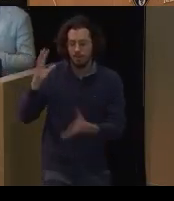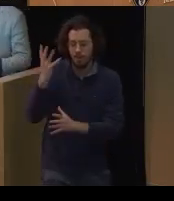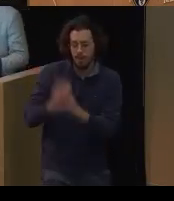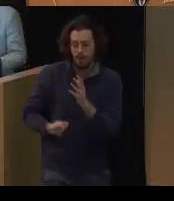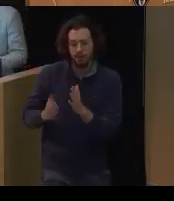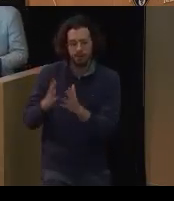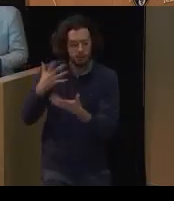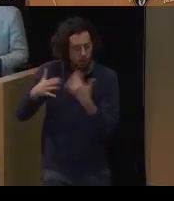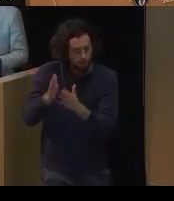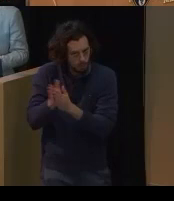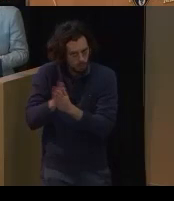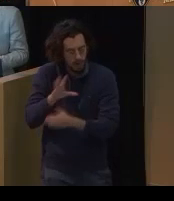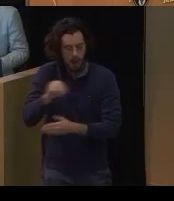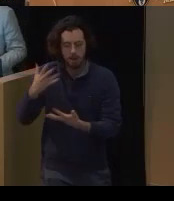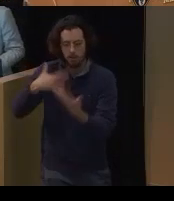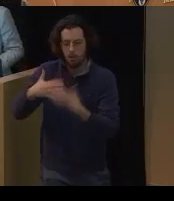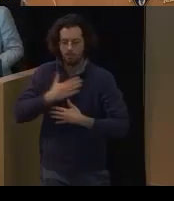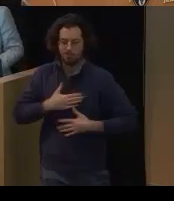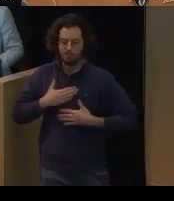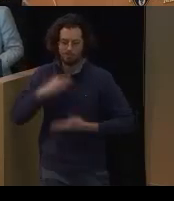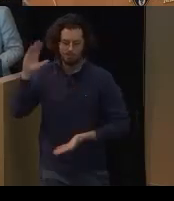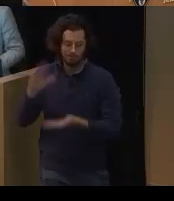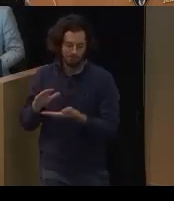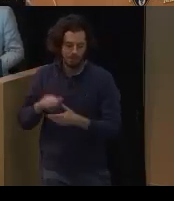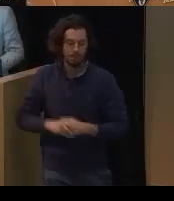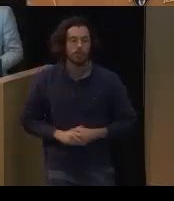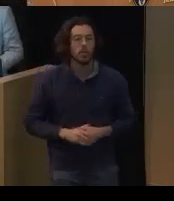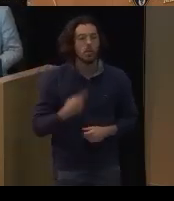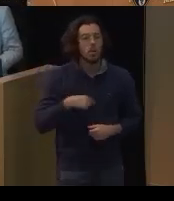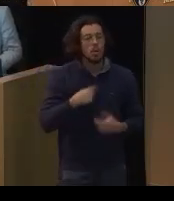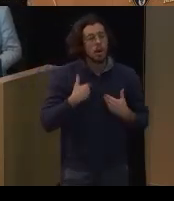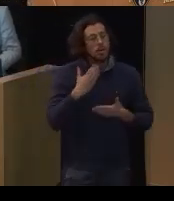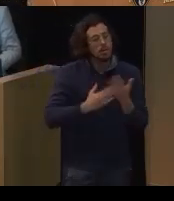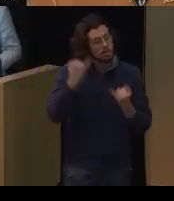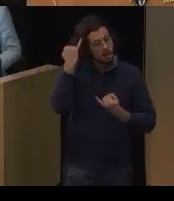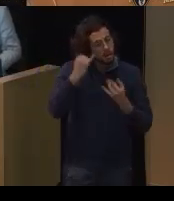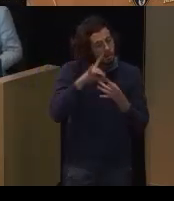on interventions we've said some things we have some ideas about this but we haven't done much